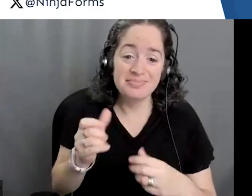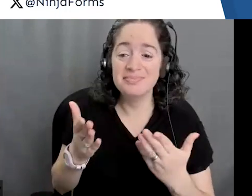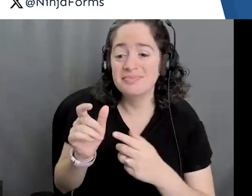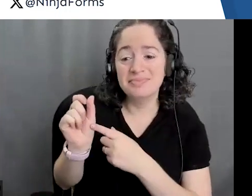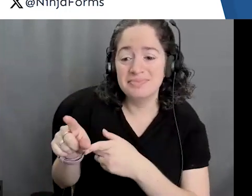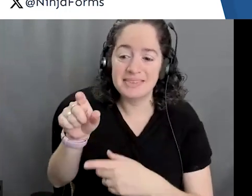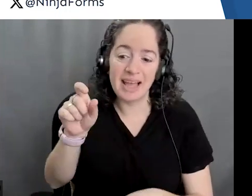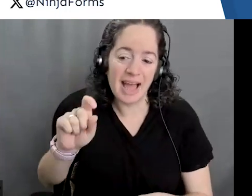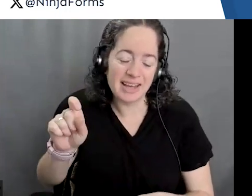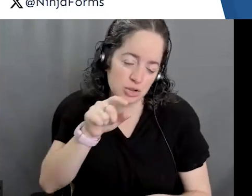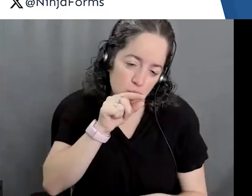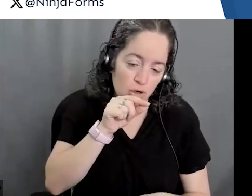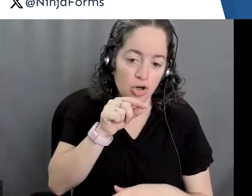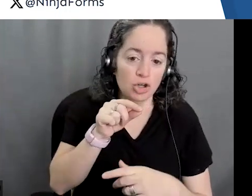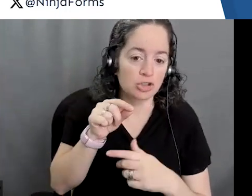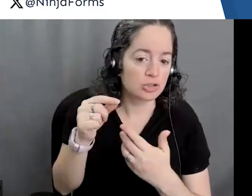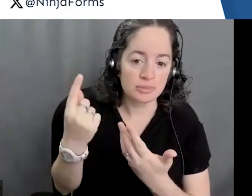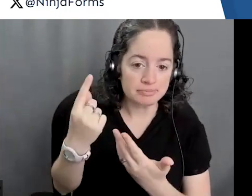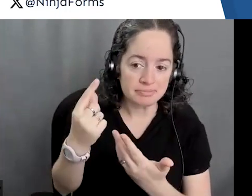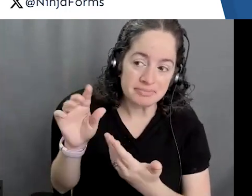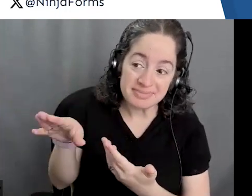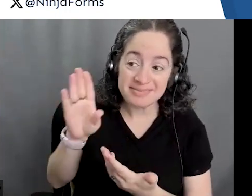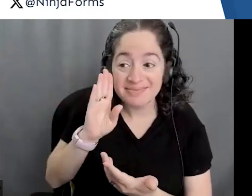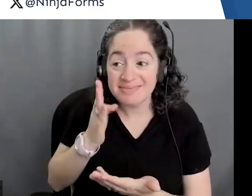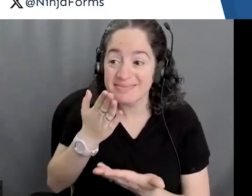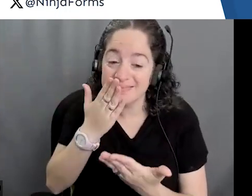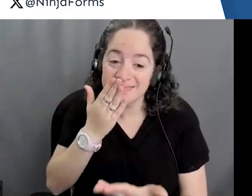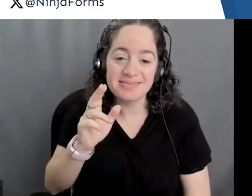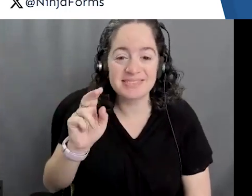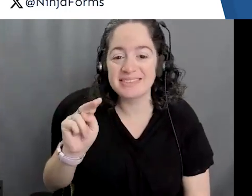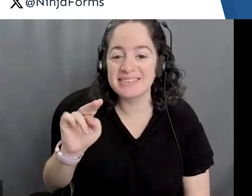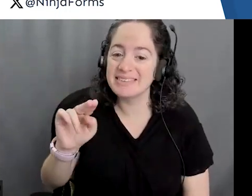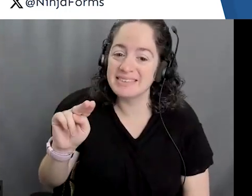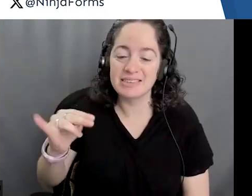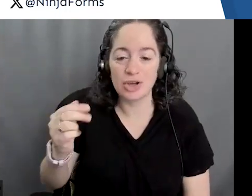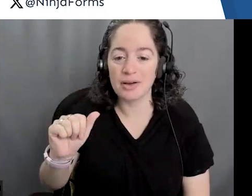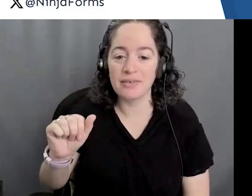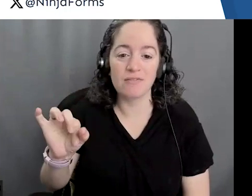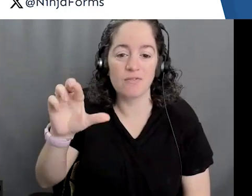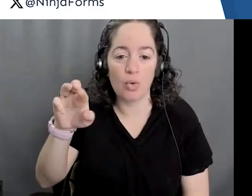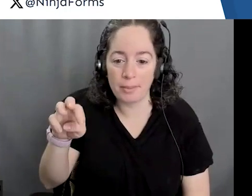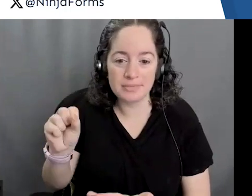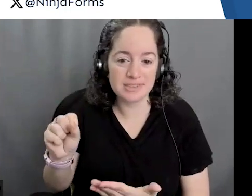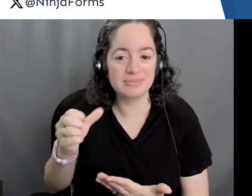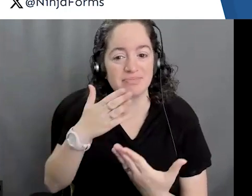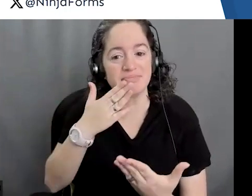or post on LinkedIn or somewhere and just say, hey, thank you Ninja Forms for sponsoring ASL for WordPress Accessibility Meetup.